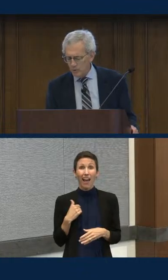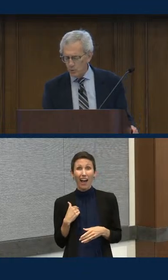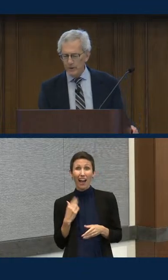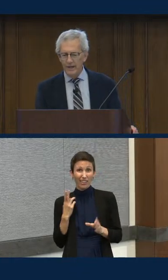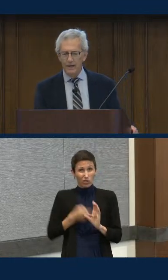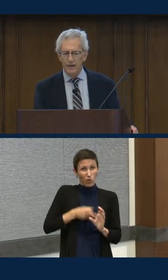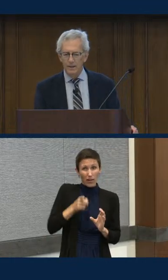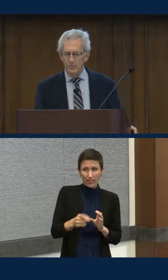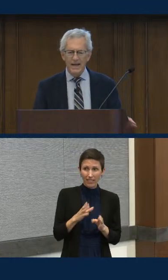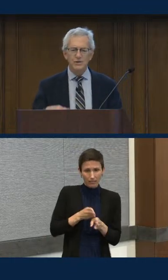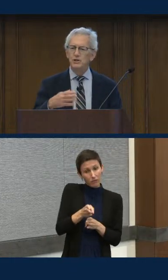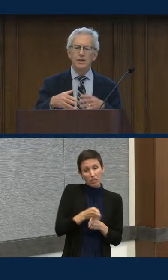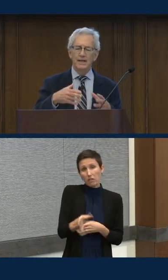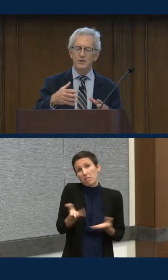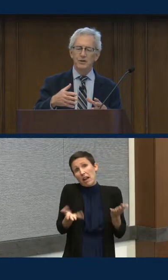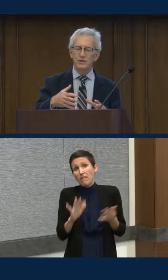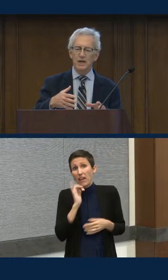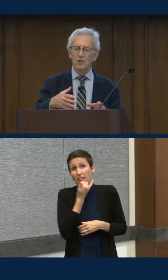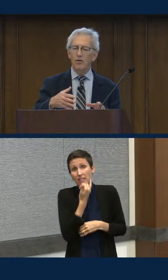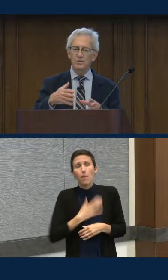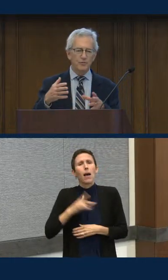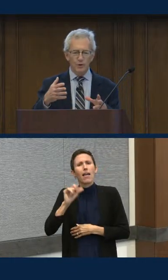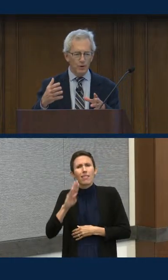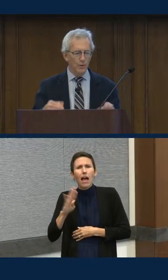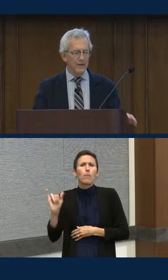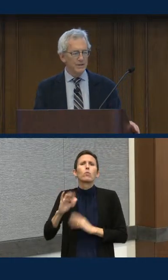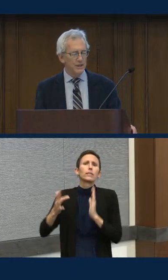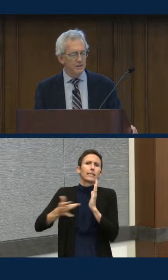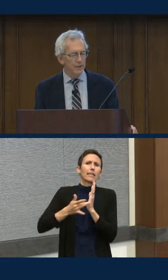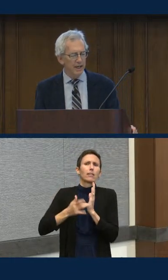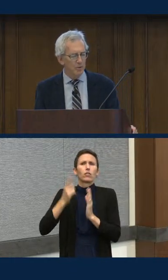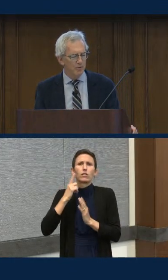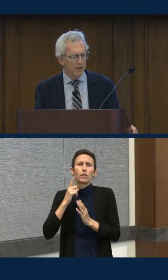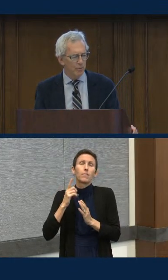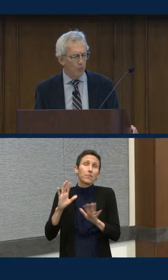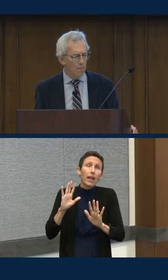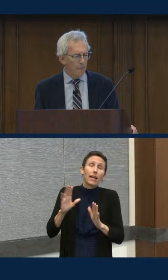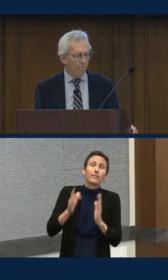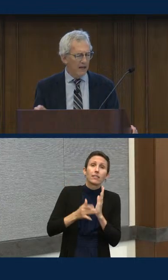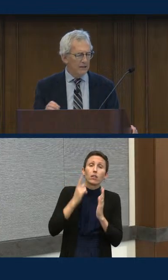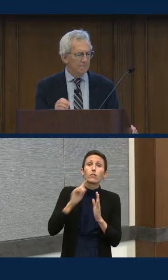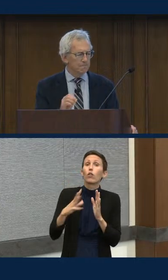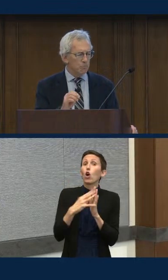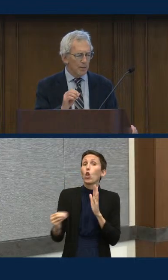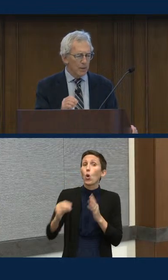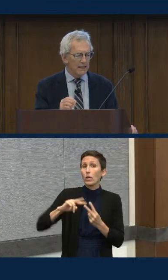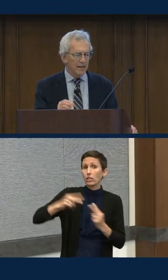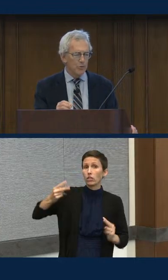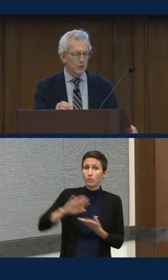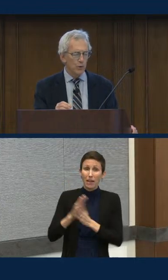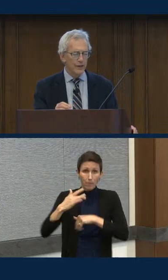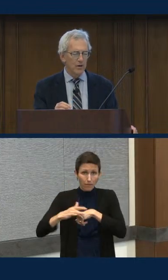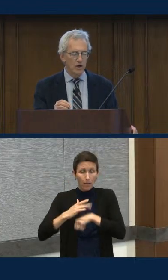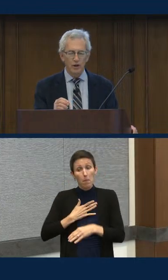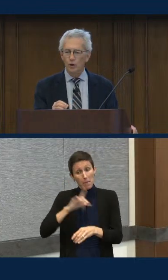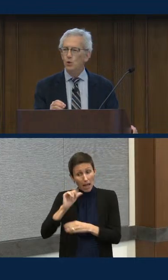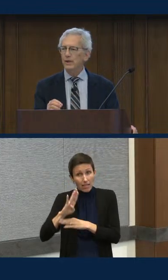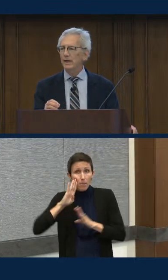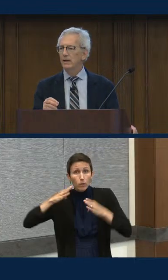working as the technology for cloning genes became available